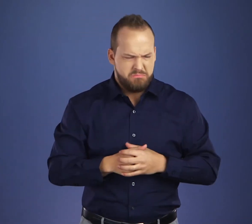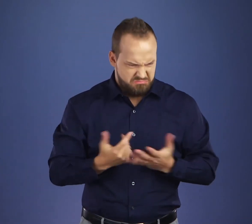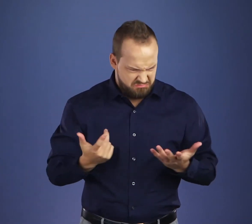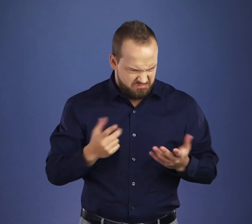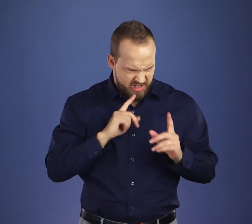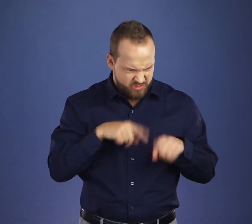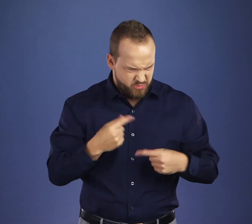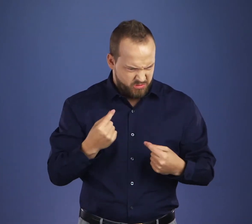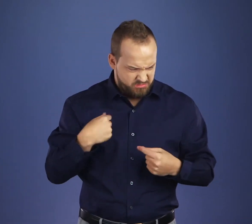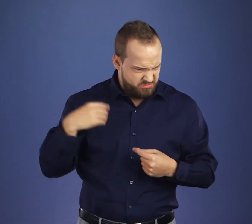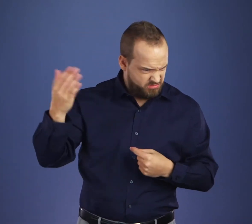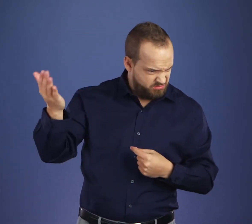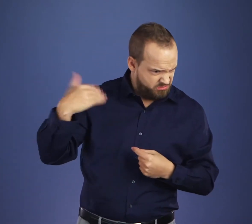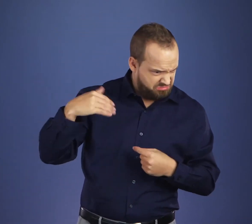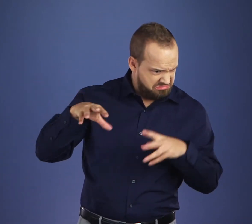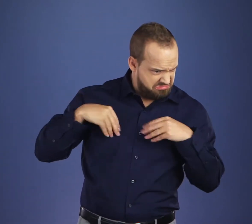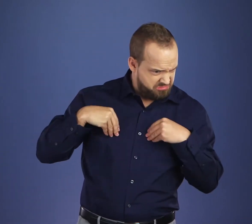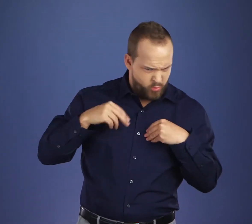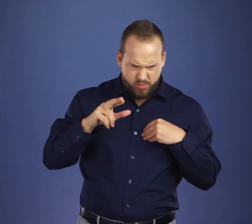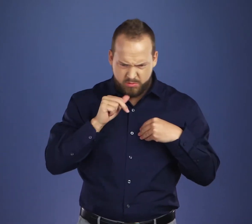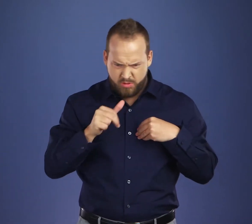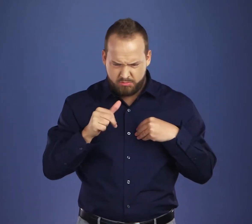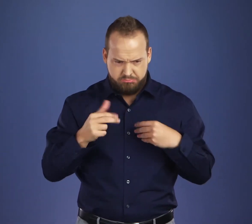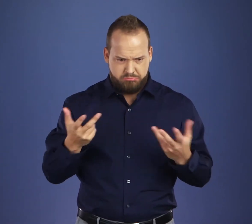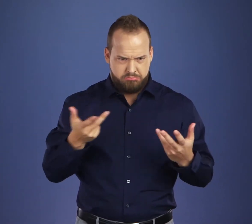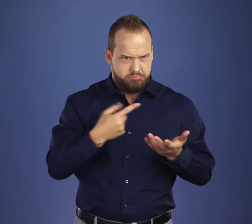What shall the answer be — yes or no?”